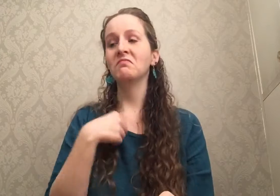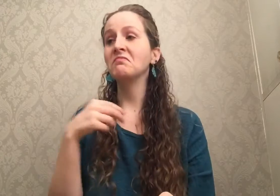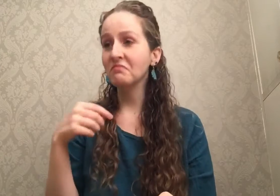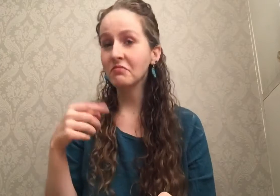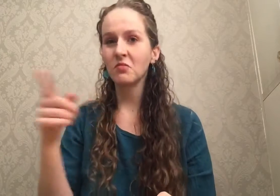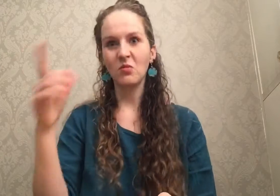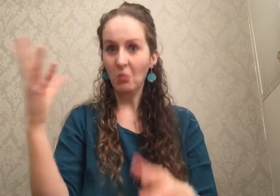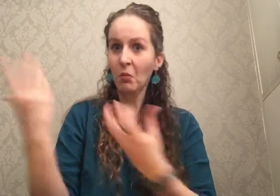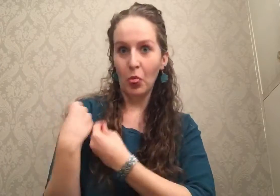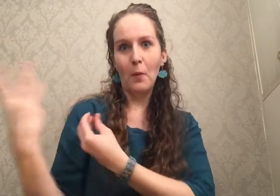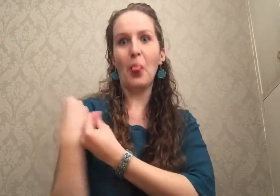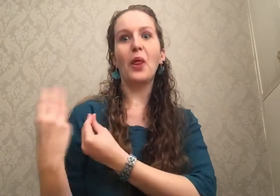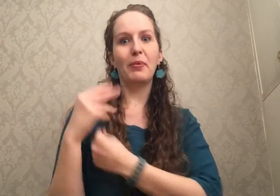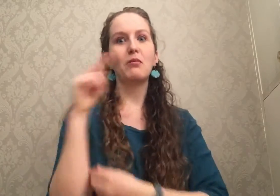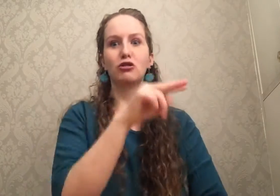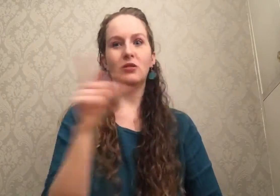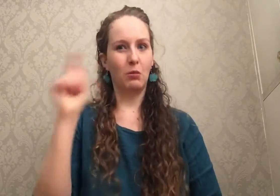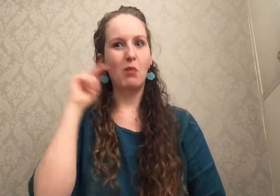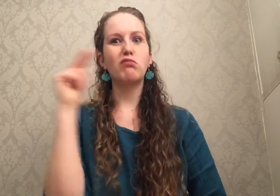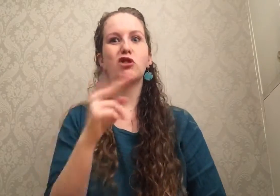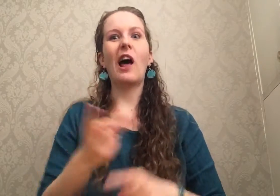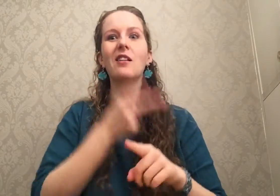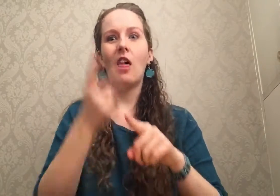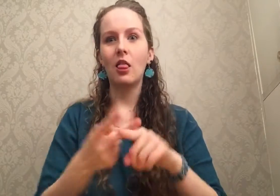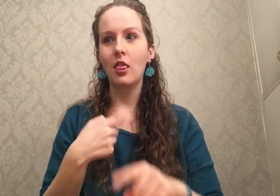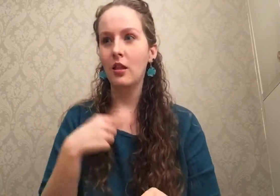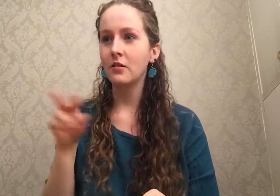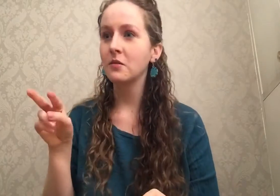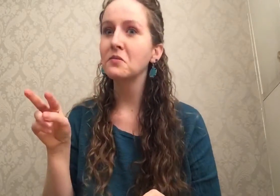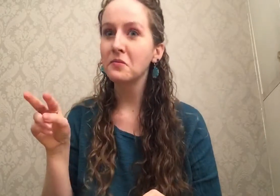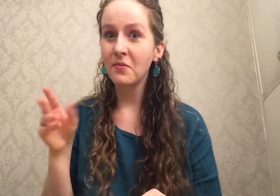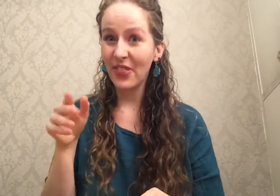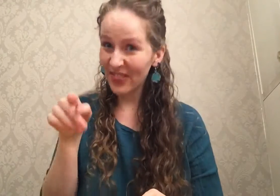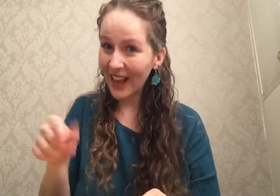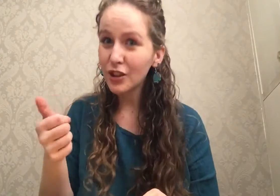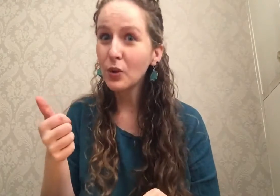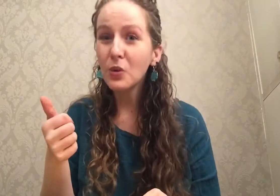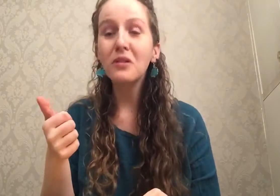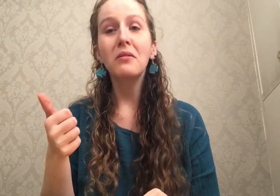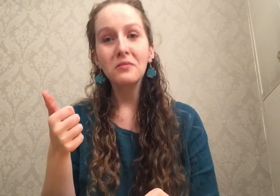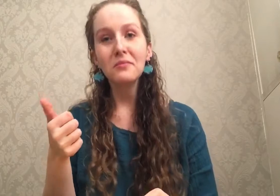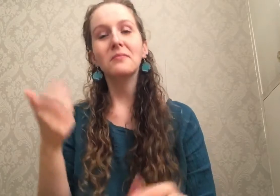so they could watch it again and I was like, “That good?”